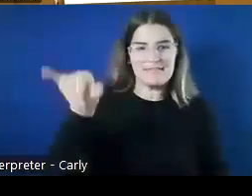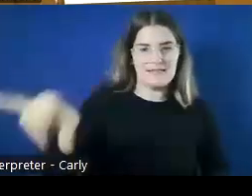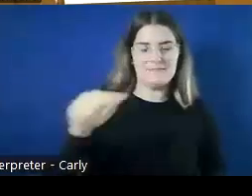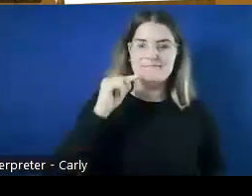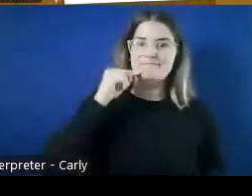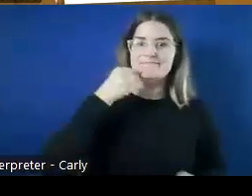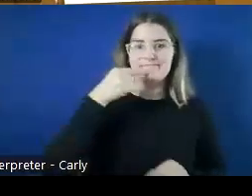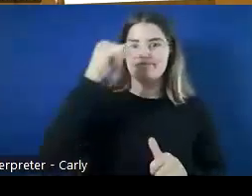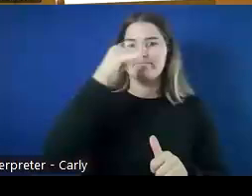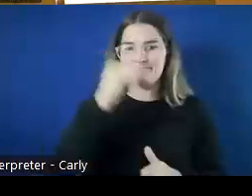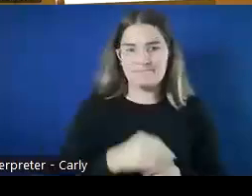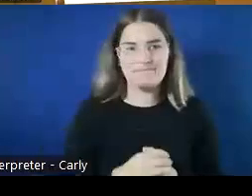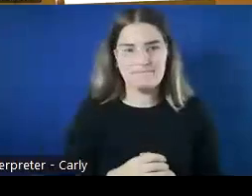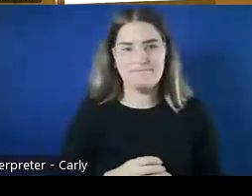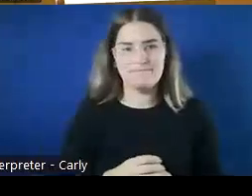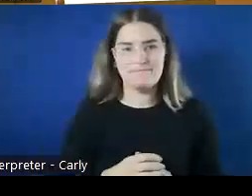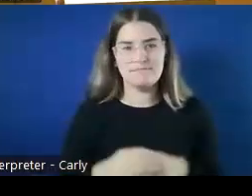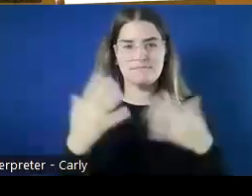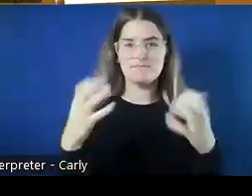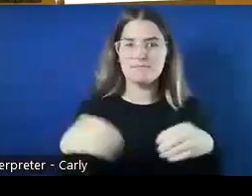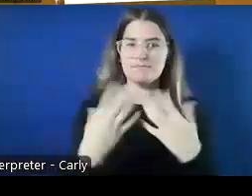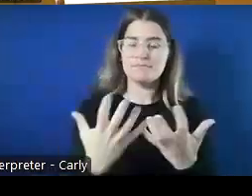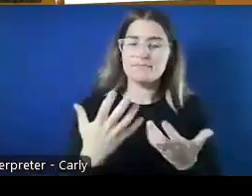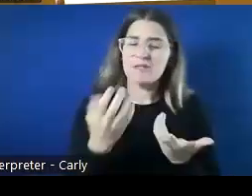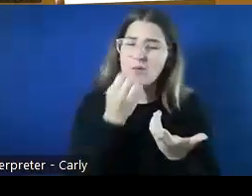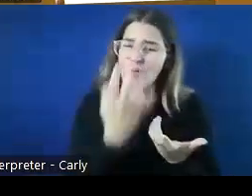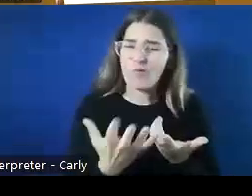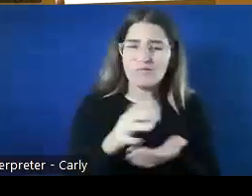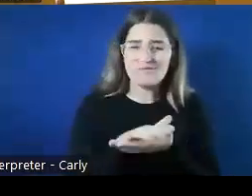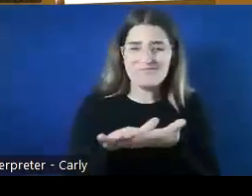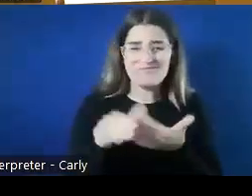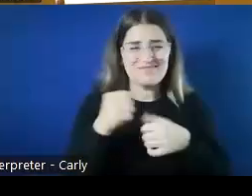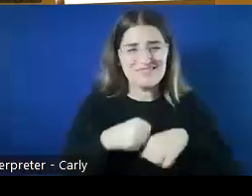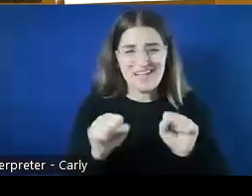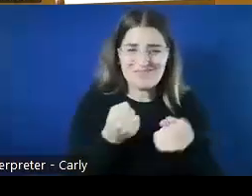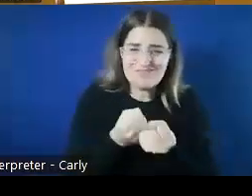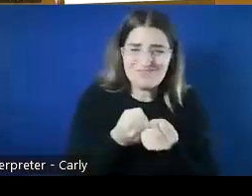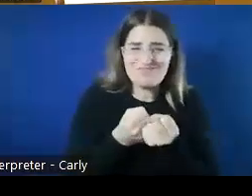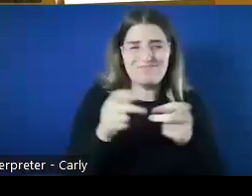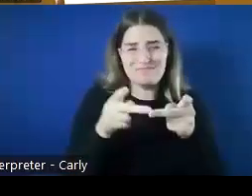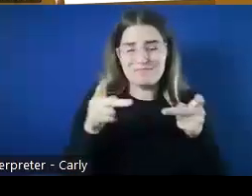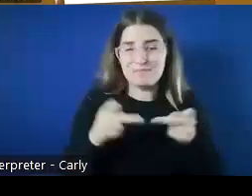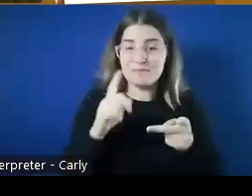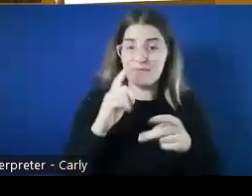provide a welcoming and affirming comfortable space for you in crisis and of course as